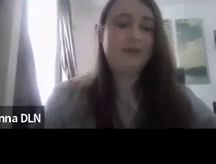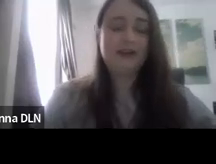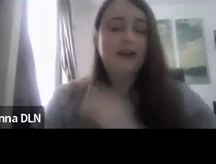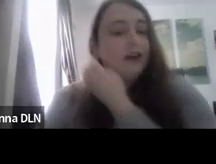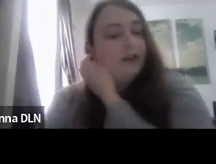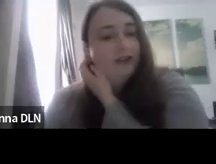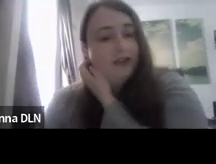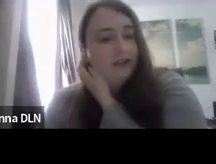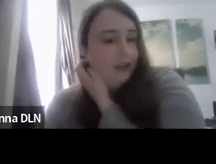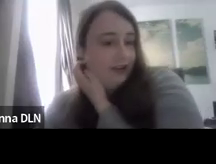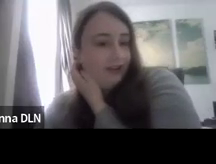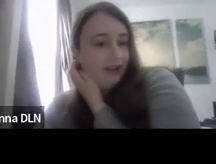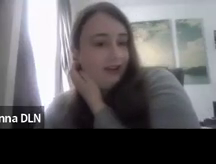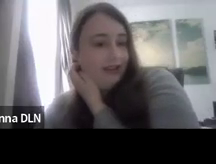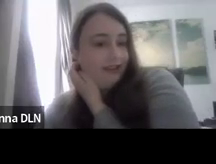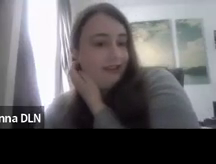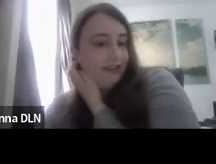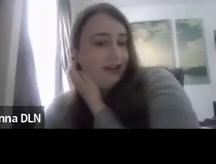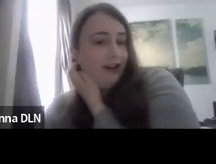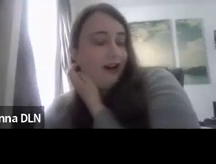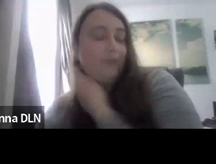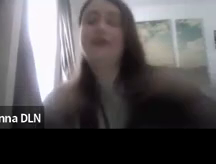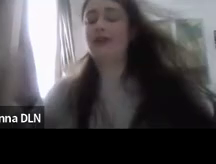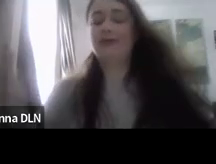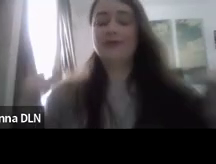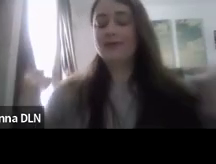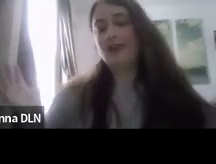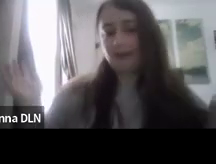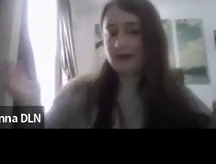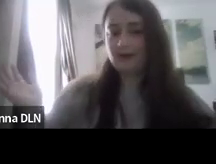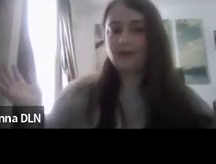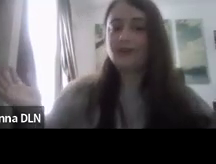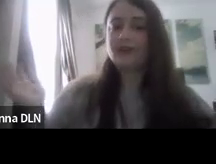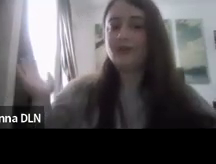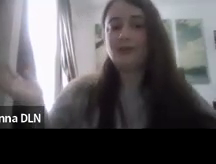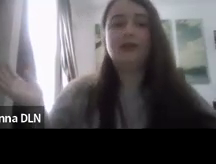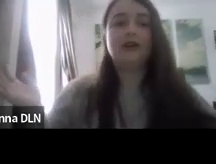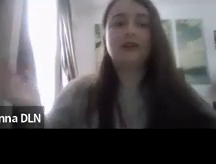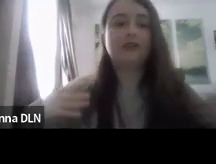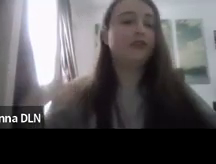Anna: Sorry about that. If you could go to the next slide, please. So as many postgrads will have experienced,